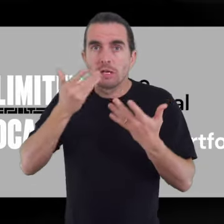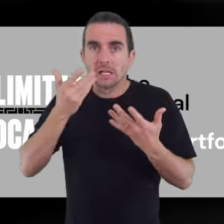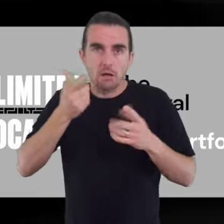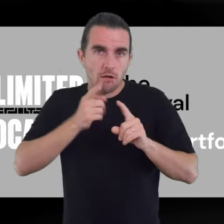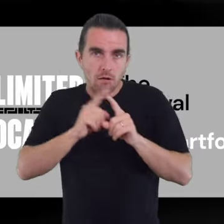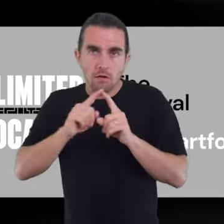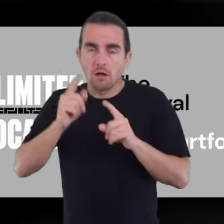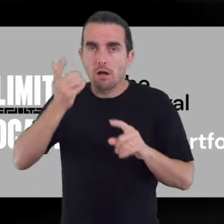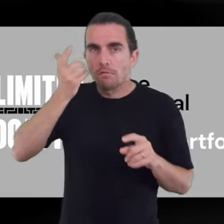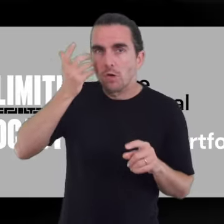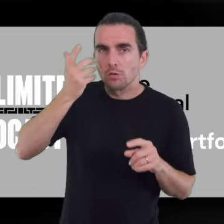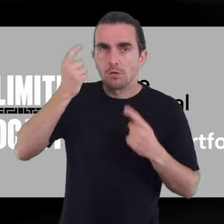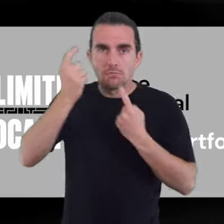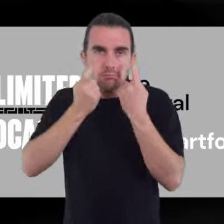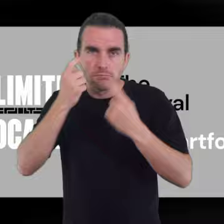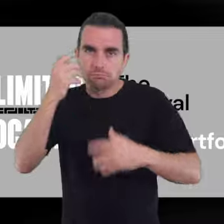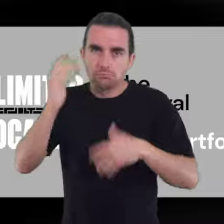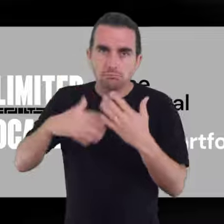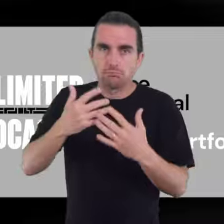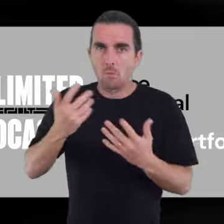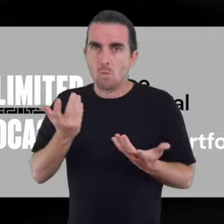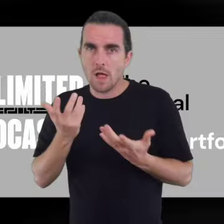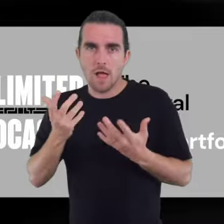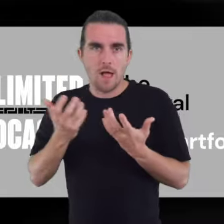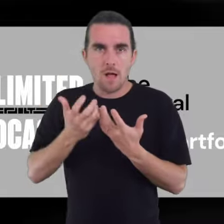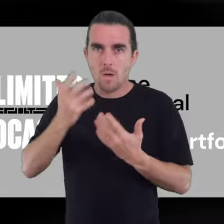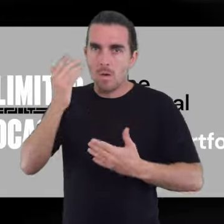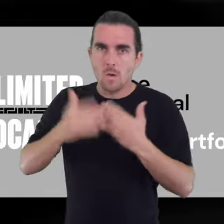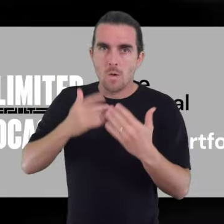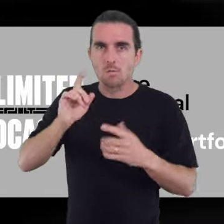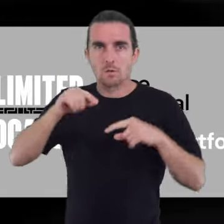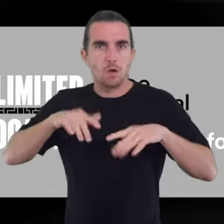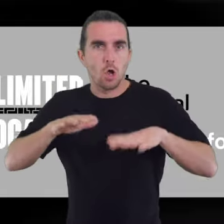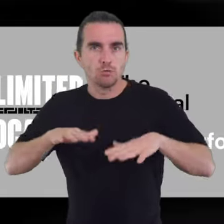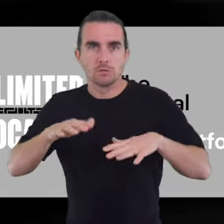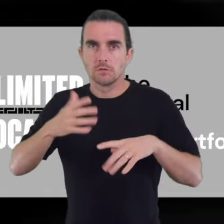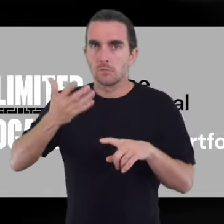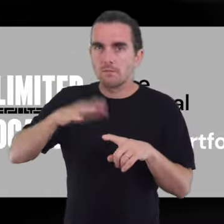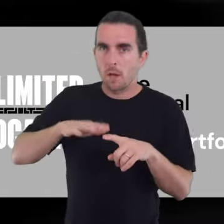that kind of is set in the future. It kind of talks about where we